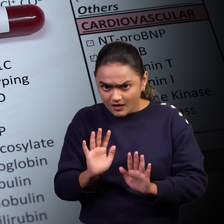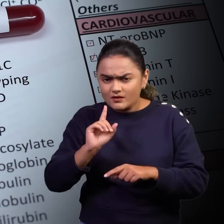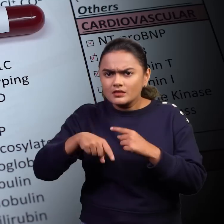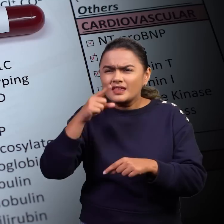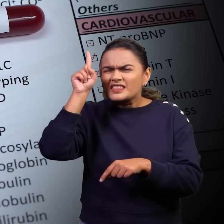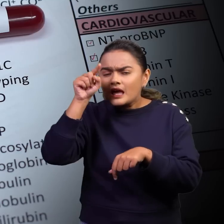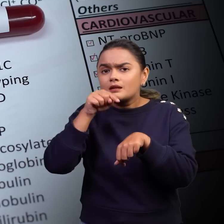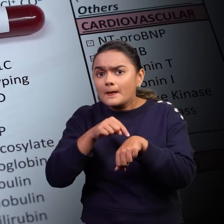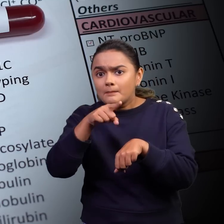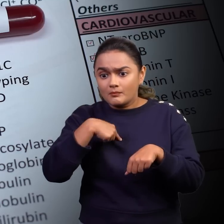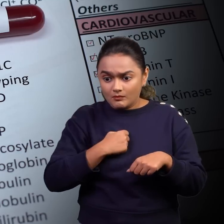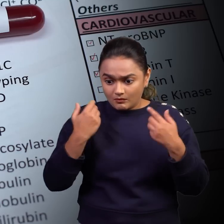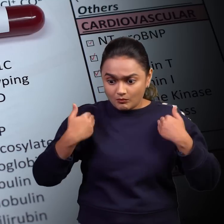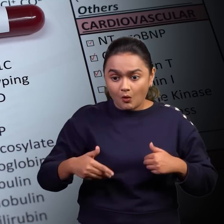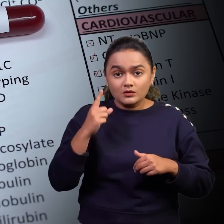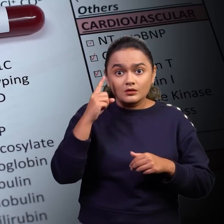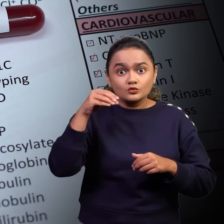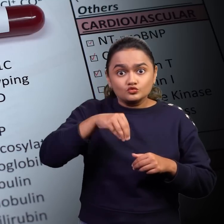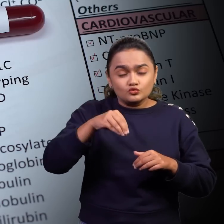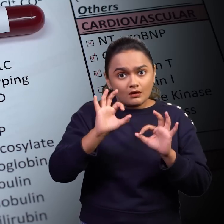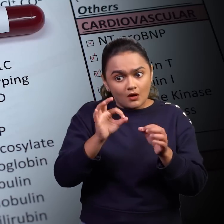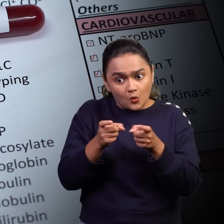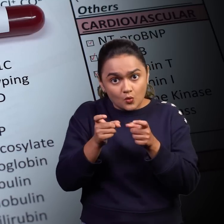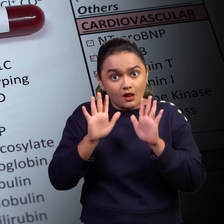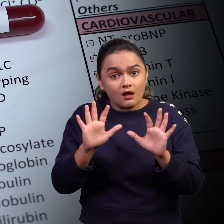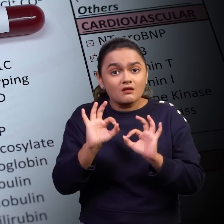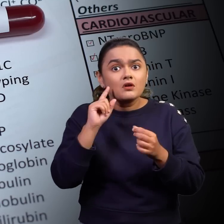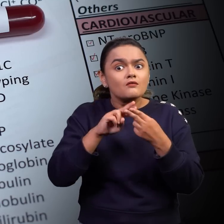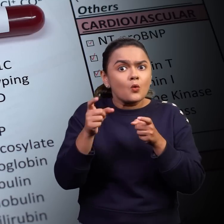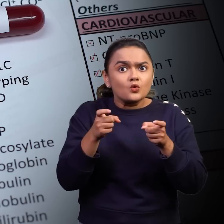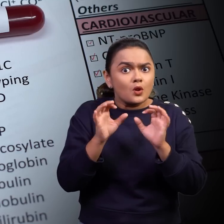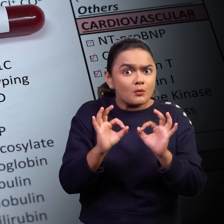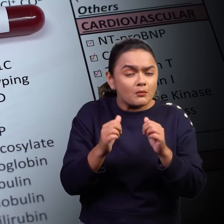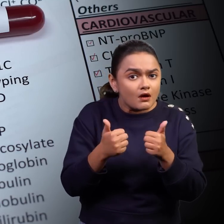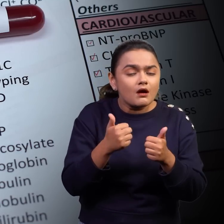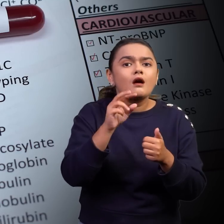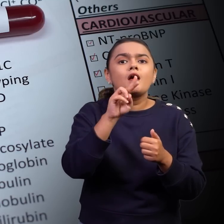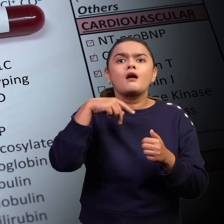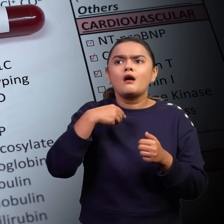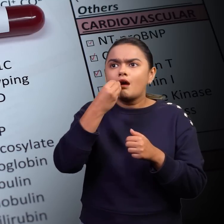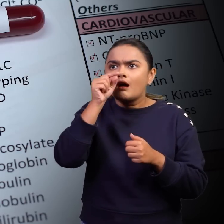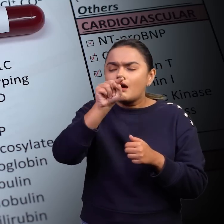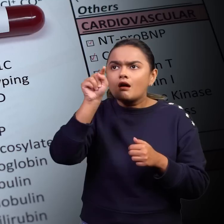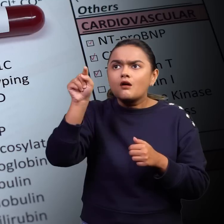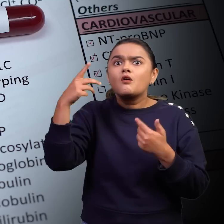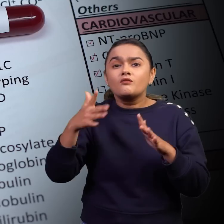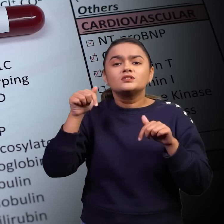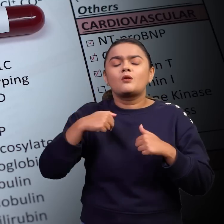was your body able to maintain your sugar levels. If it wasn't maintained, then we can understand that we had eaten these foods.